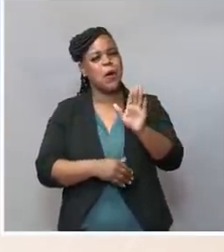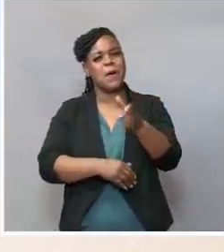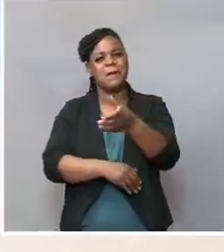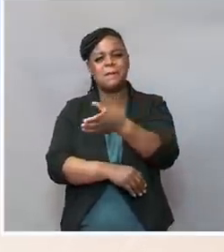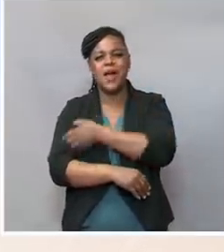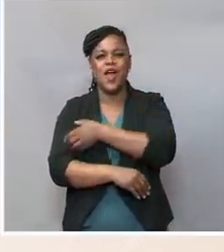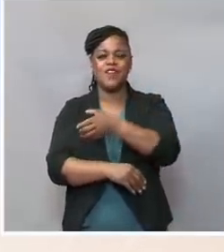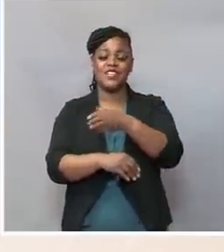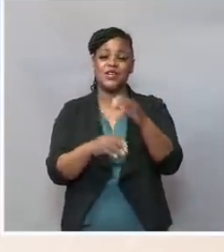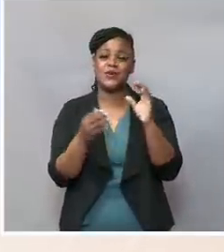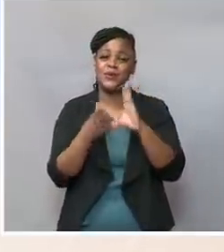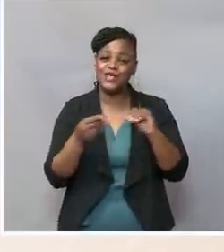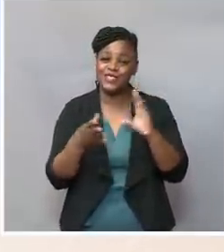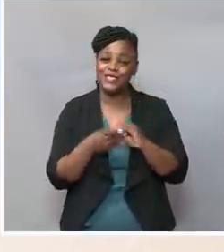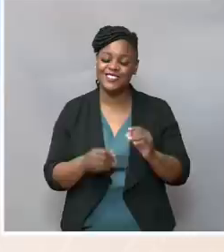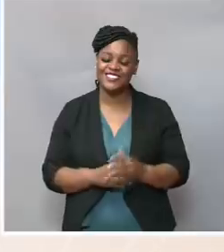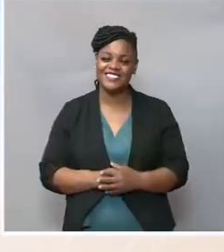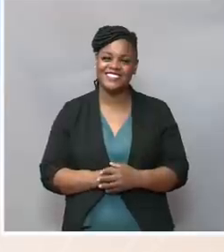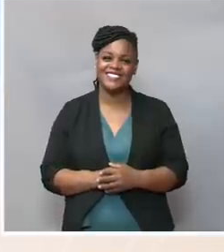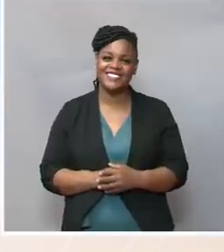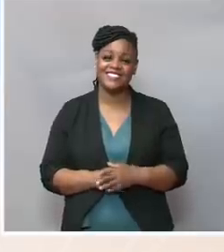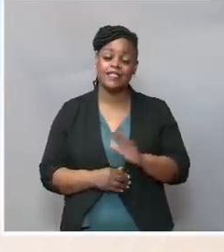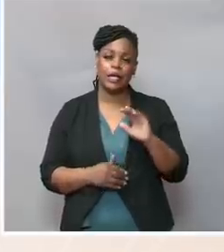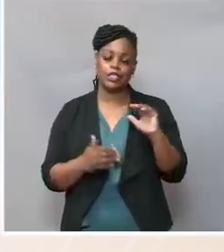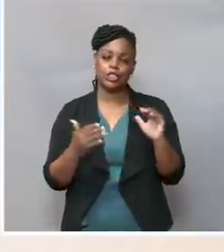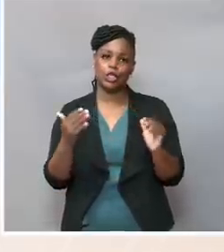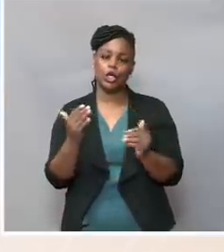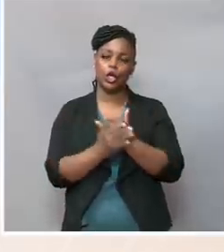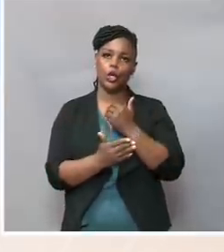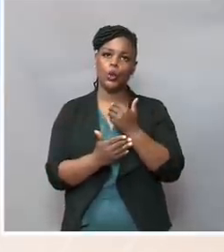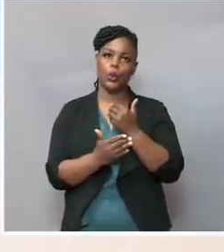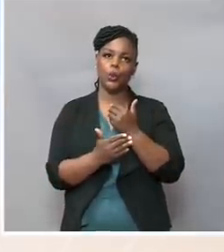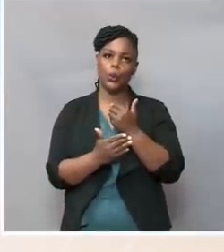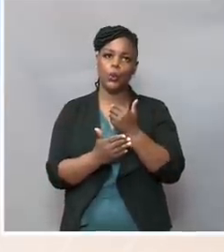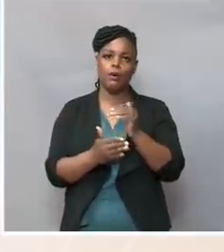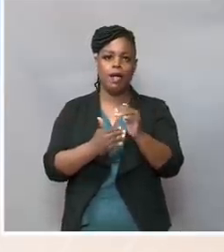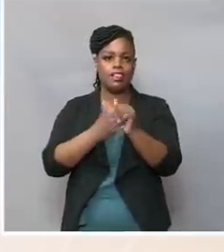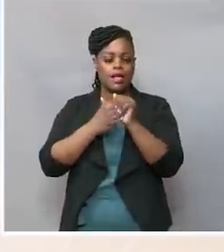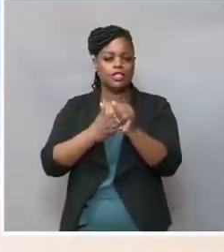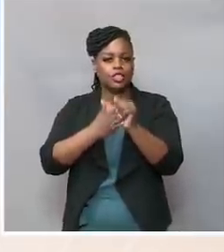for the new reinvigorated charge that you have given the National Park Service